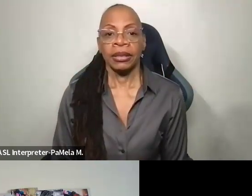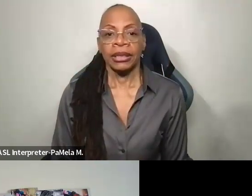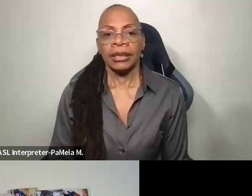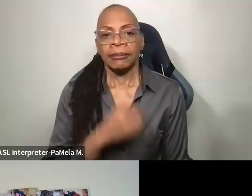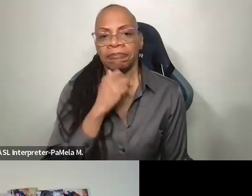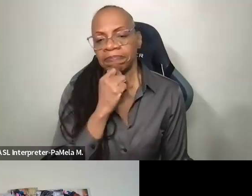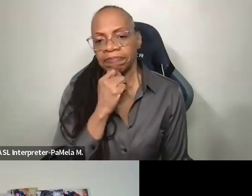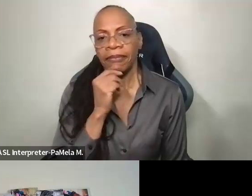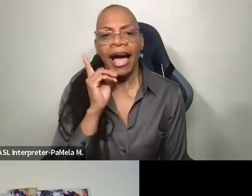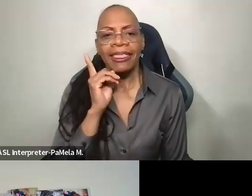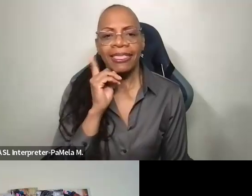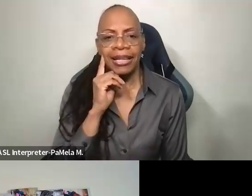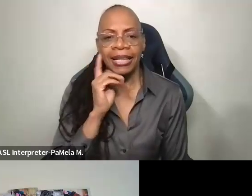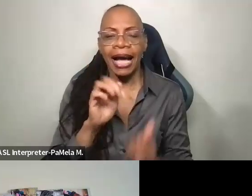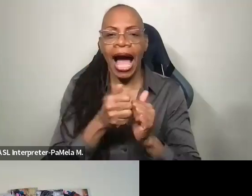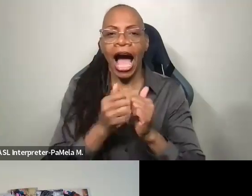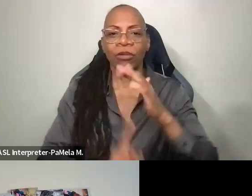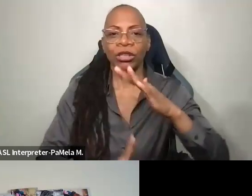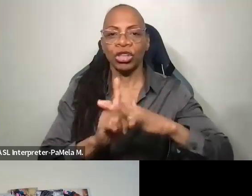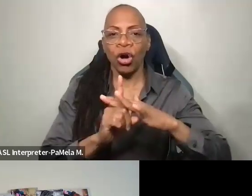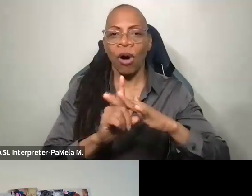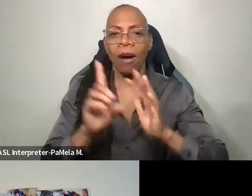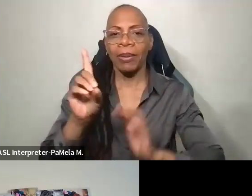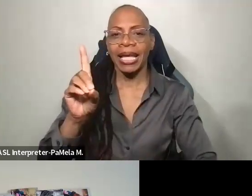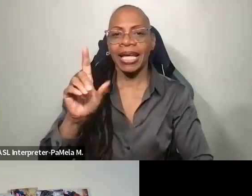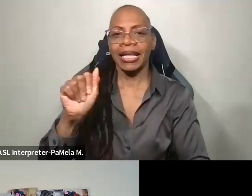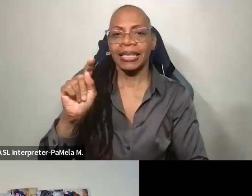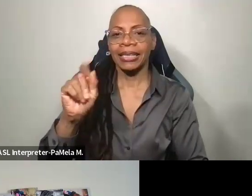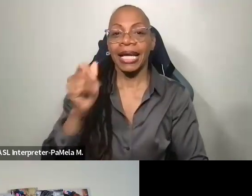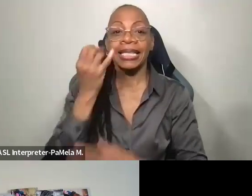So I think that's where it would show up in the data if that was prior to enrollment.